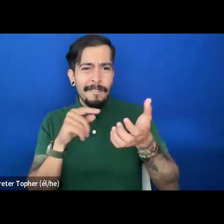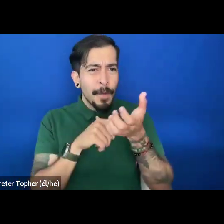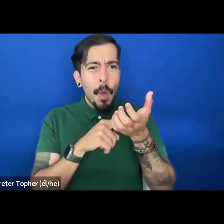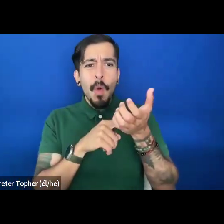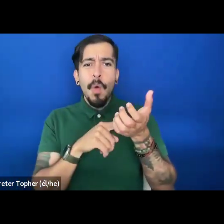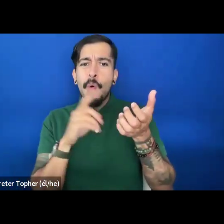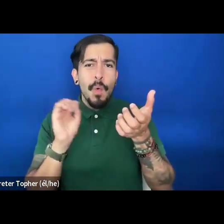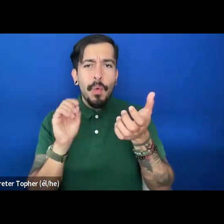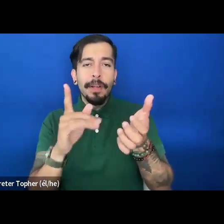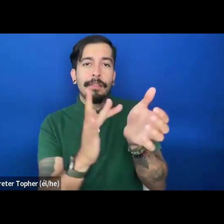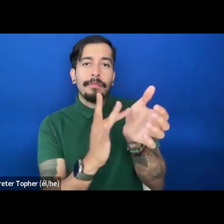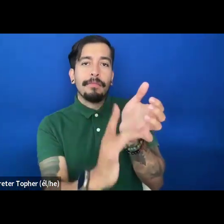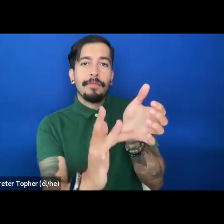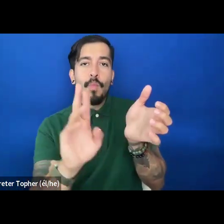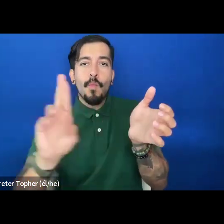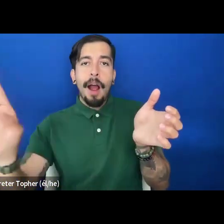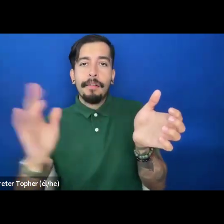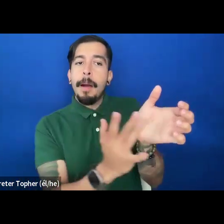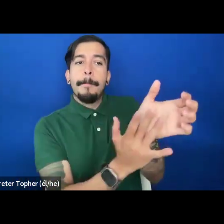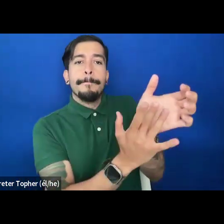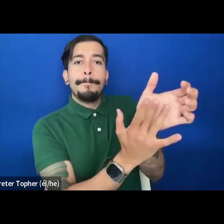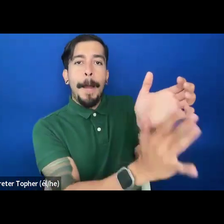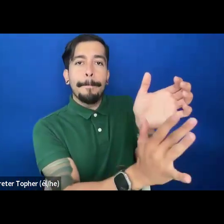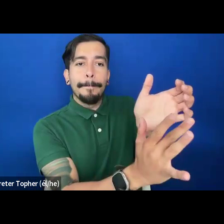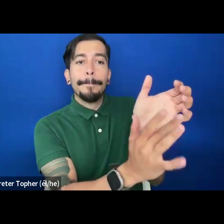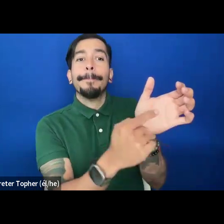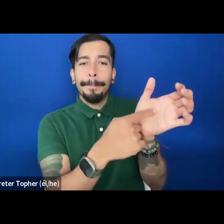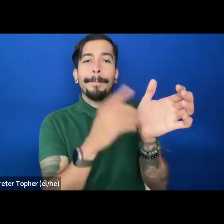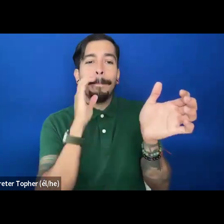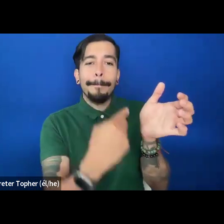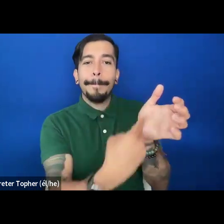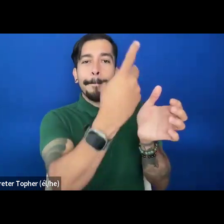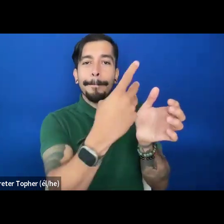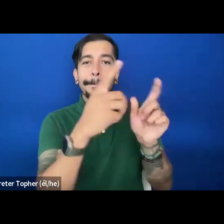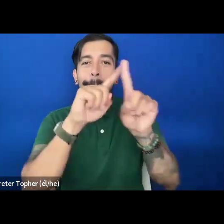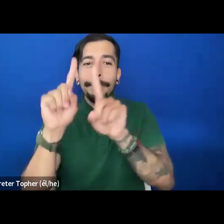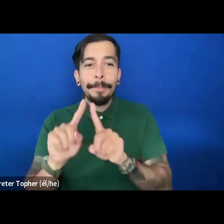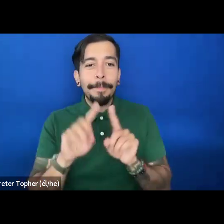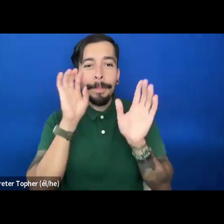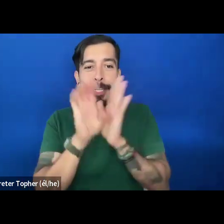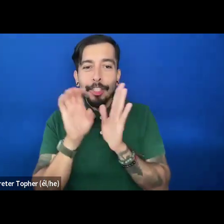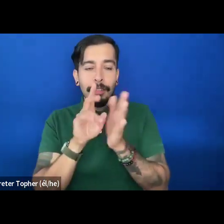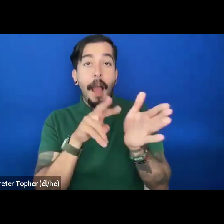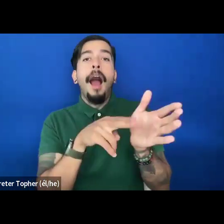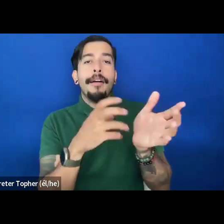at the very bottom of the screen until they appear. If you do not select a language channel,